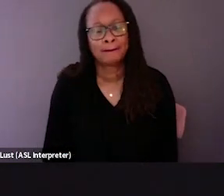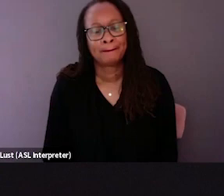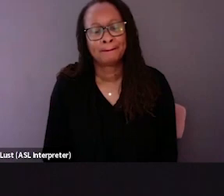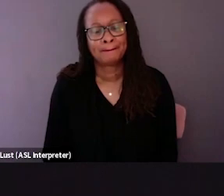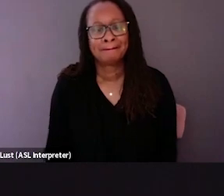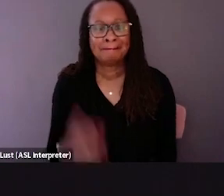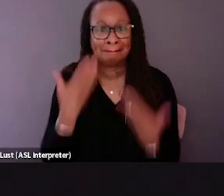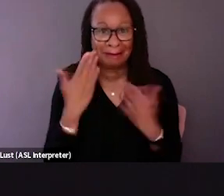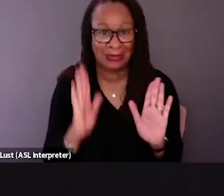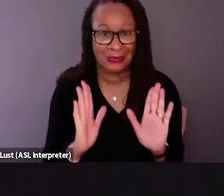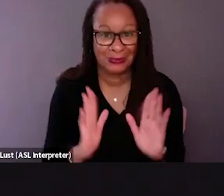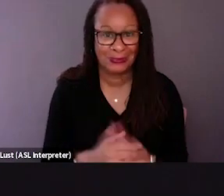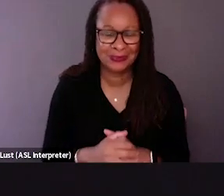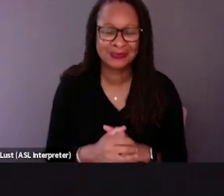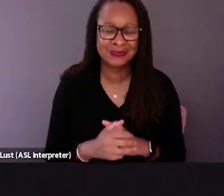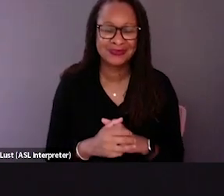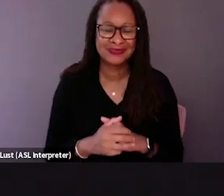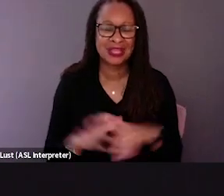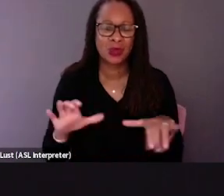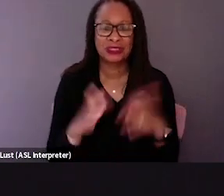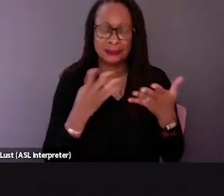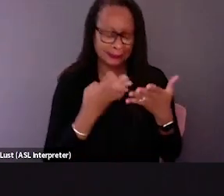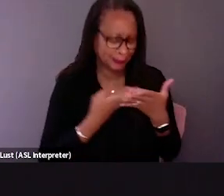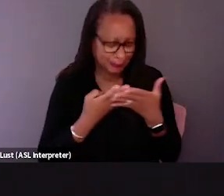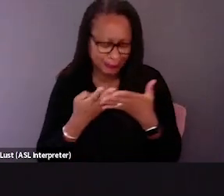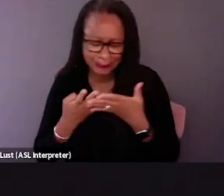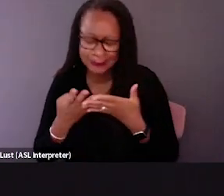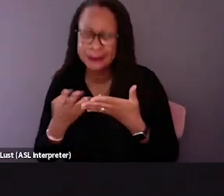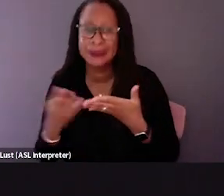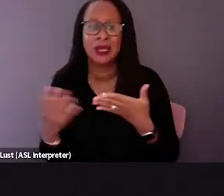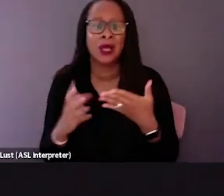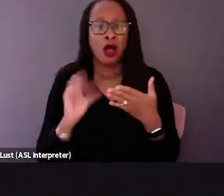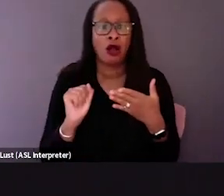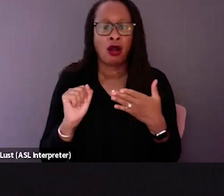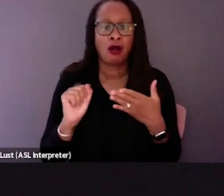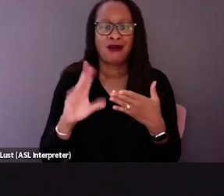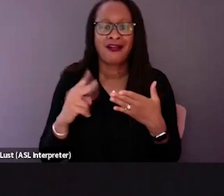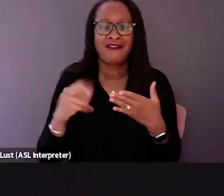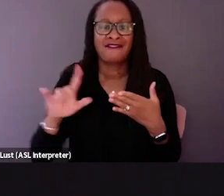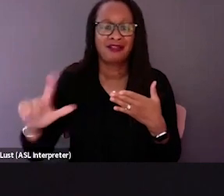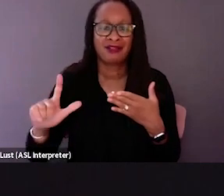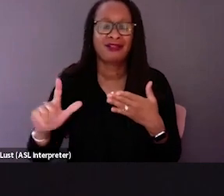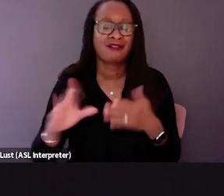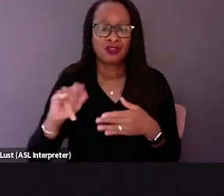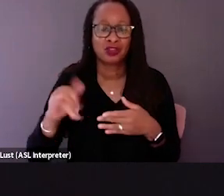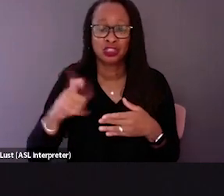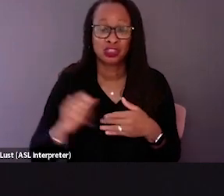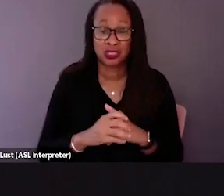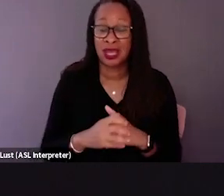I don't know. I mean we did sort through so much archival footage. Judy and George, before we could even get into the Yale library,